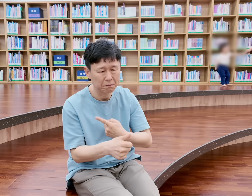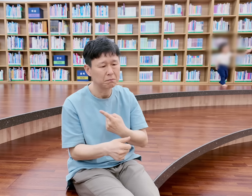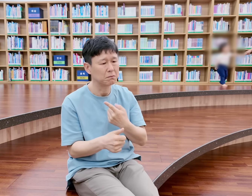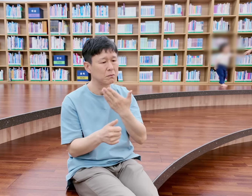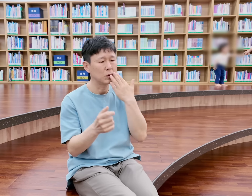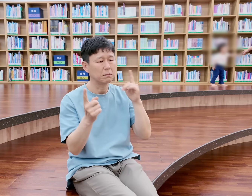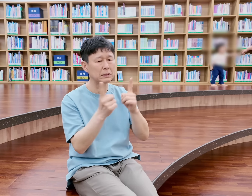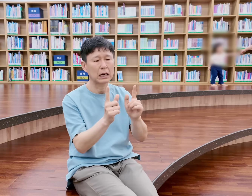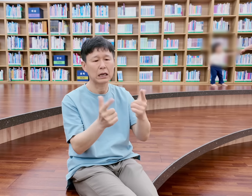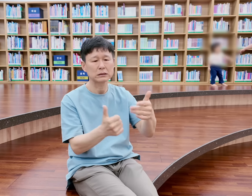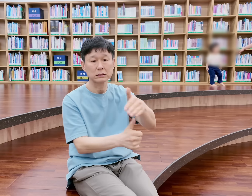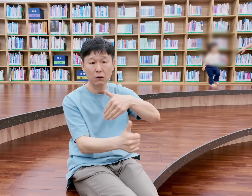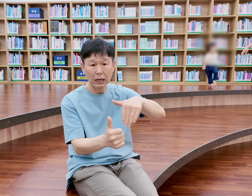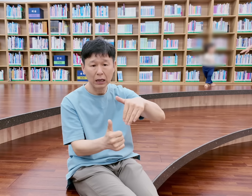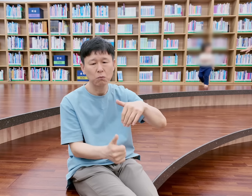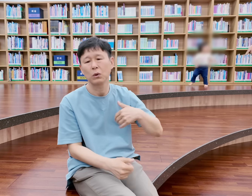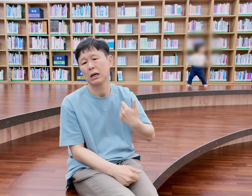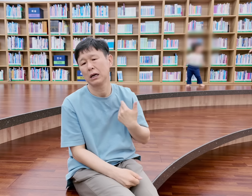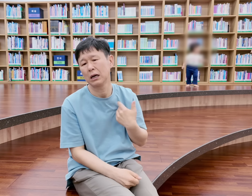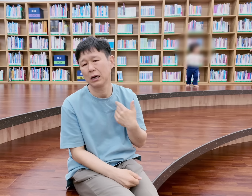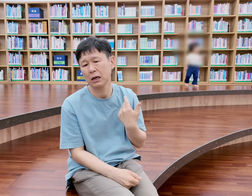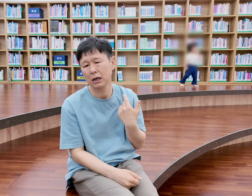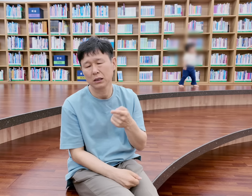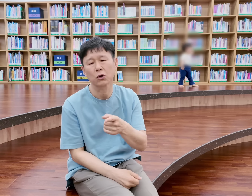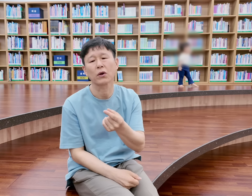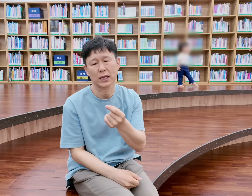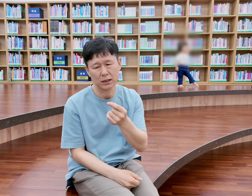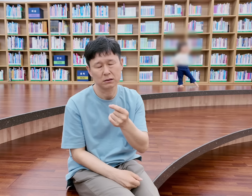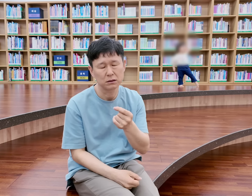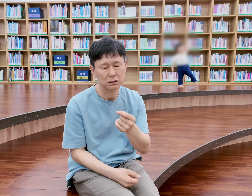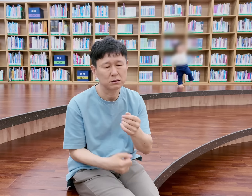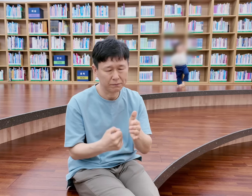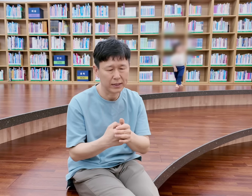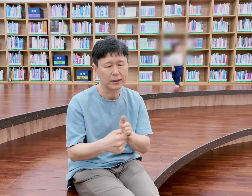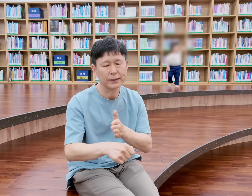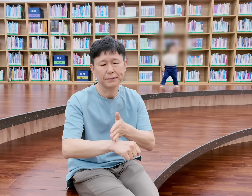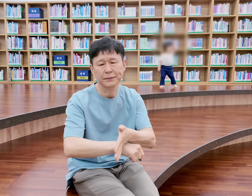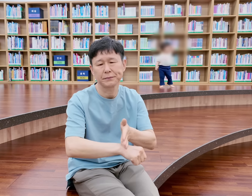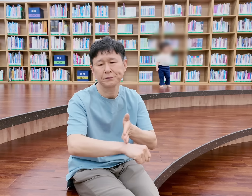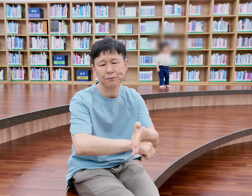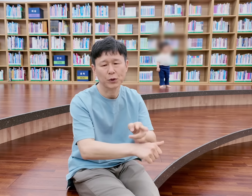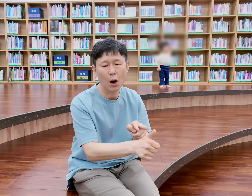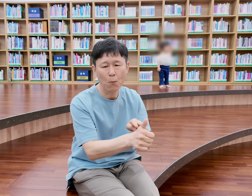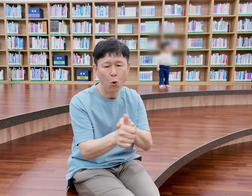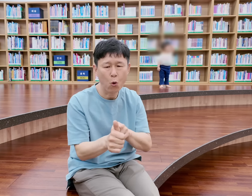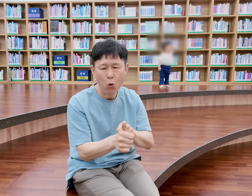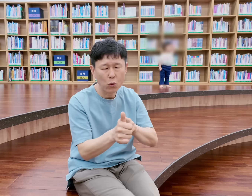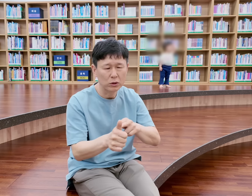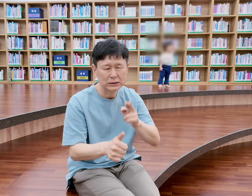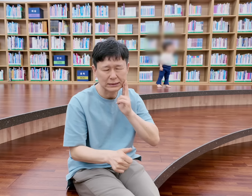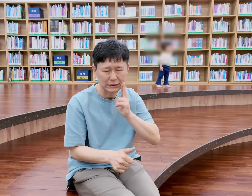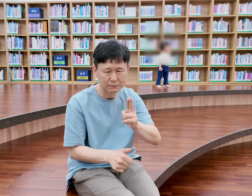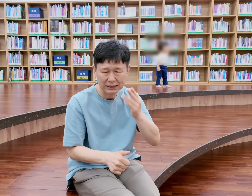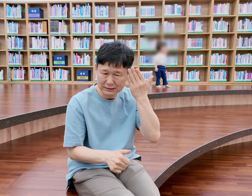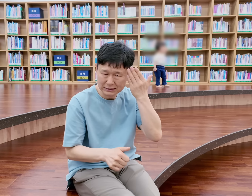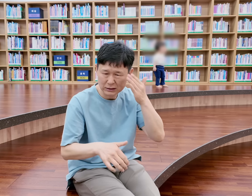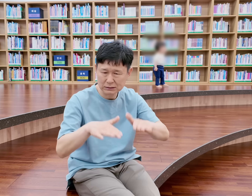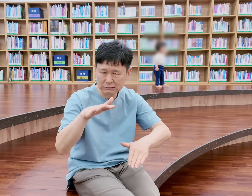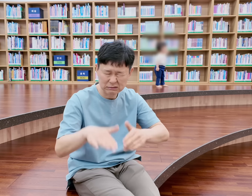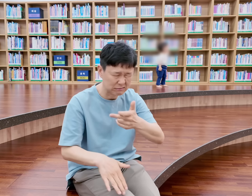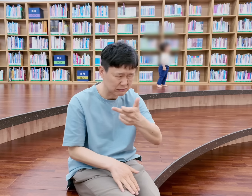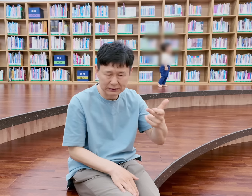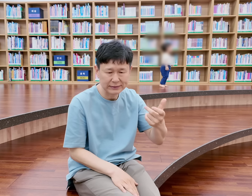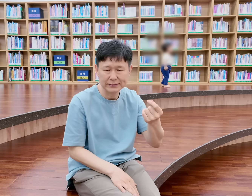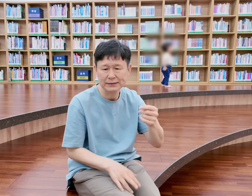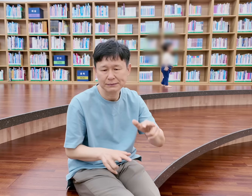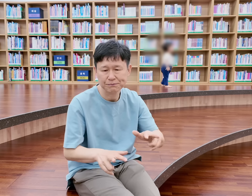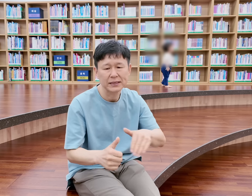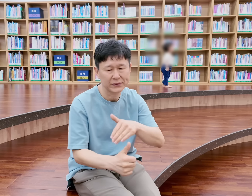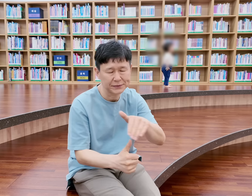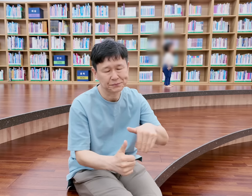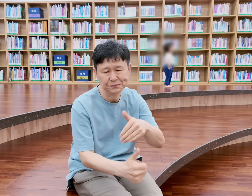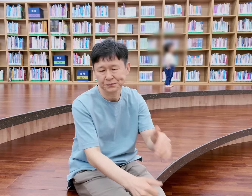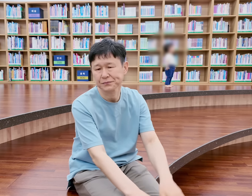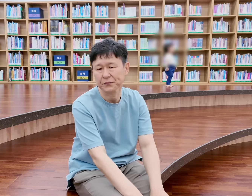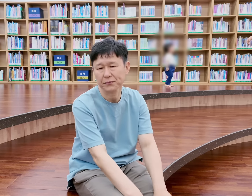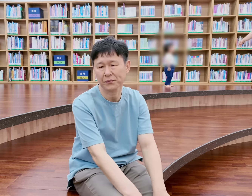these days as deaf people do not meet each other often.